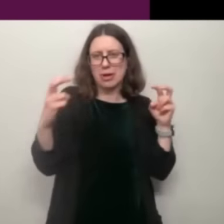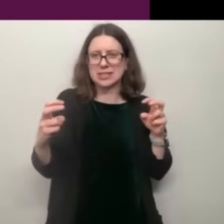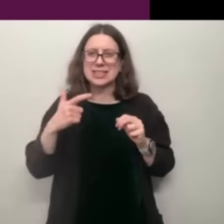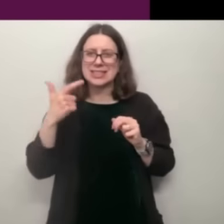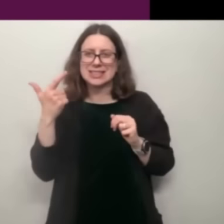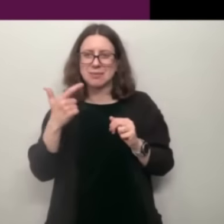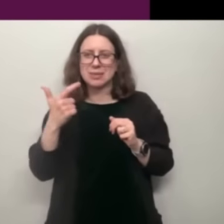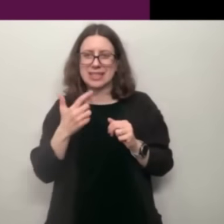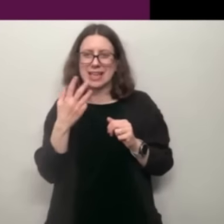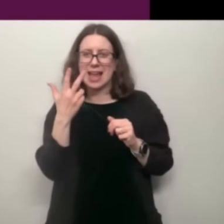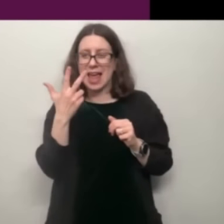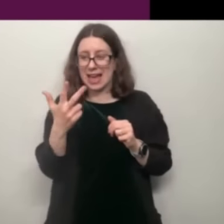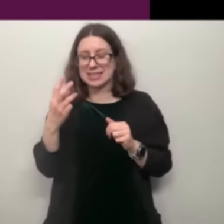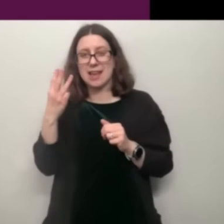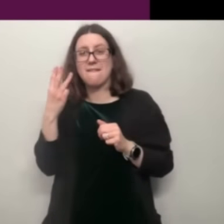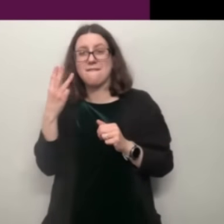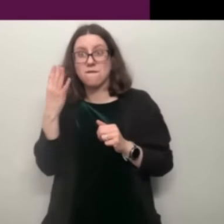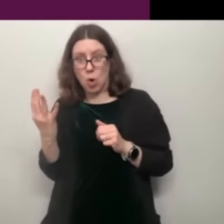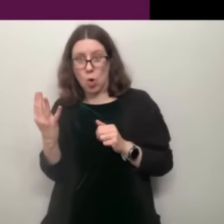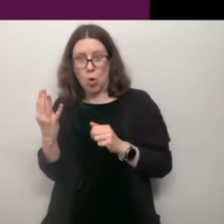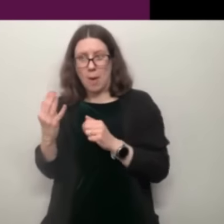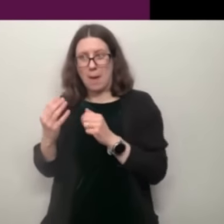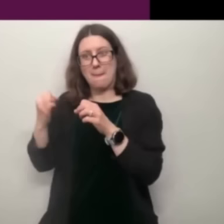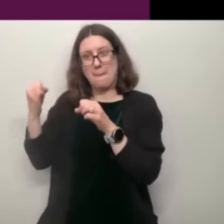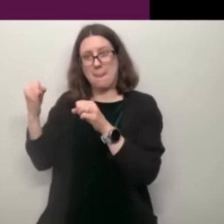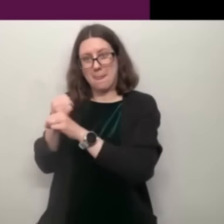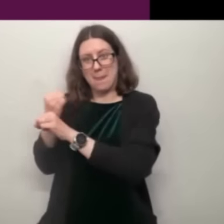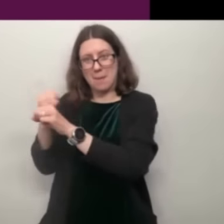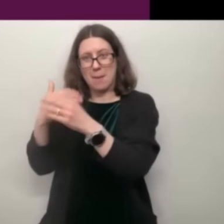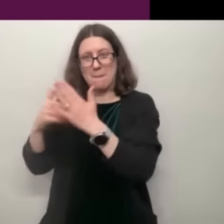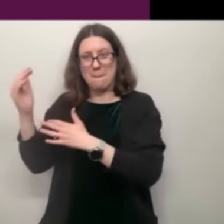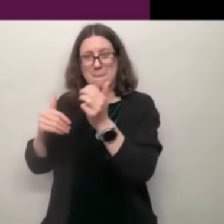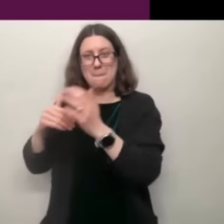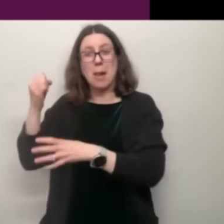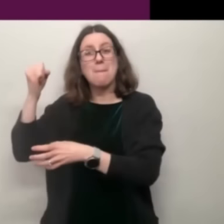And they named it interestingly after the particular agreement that was in place